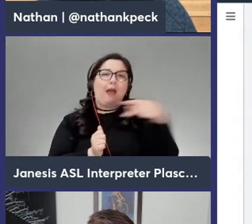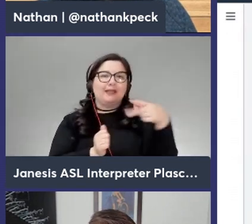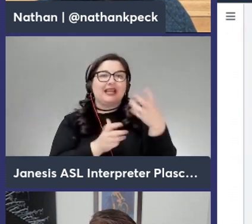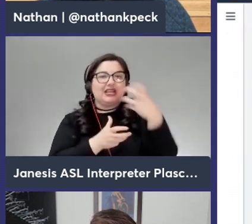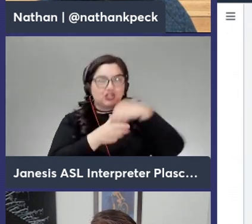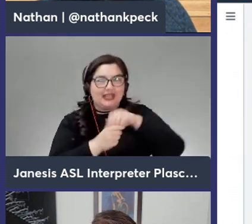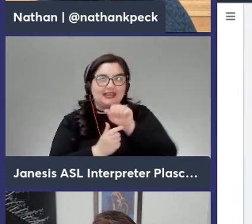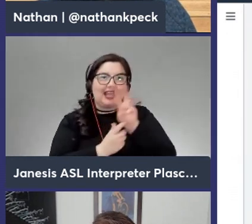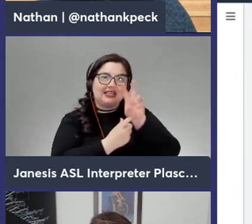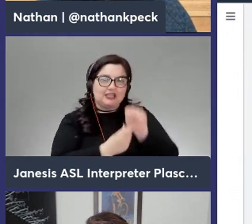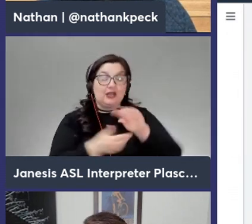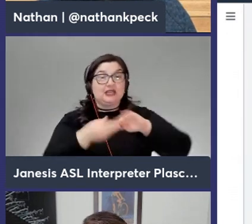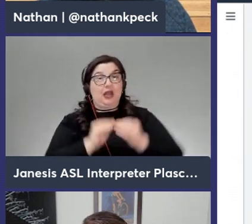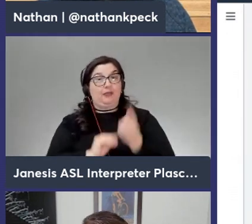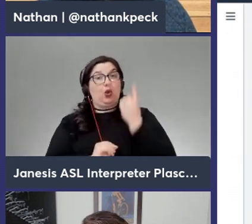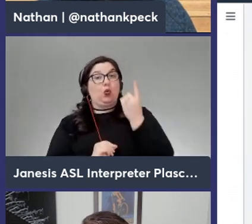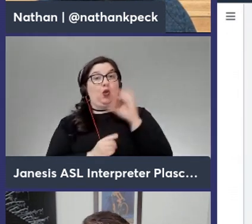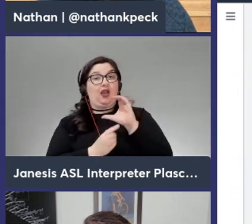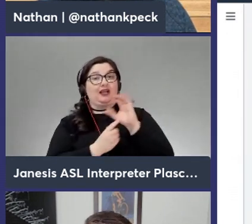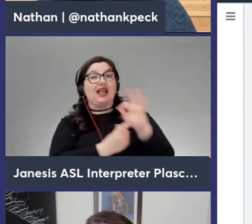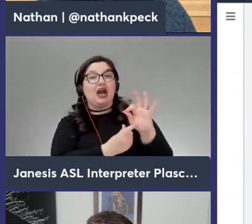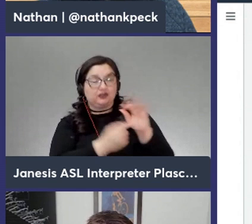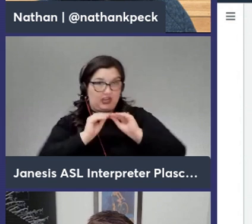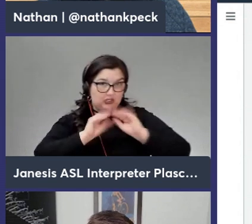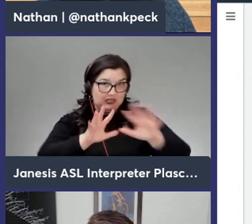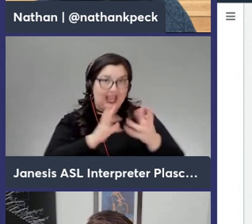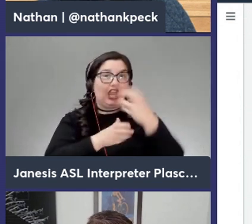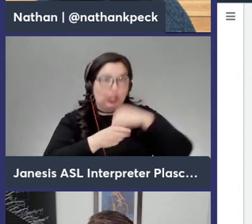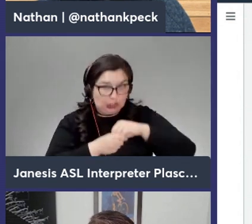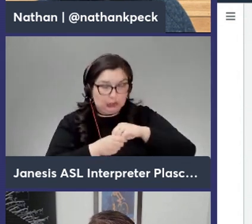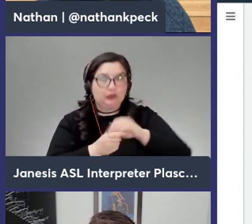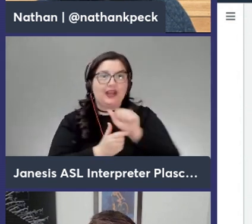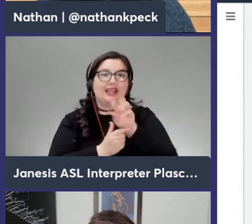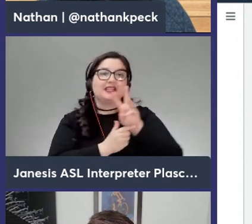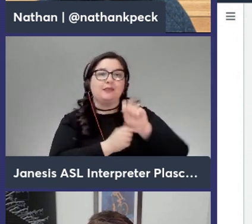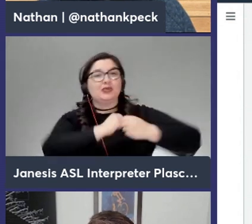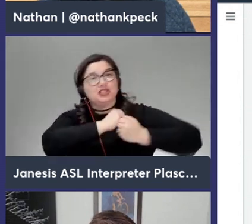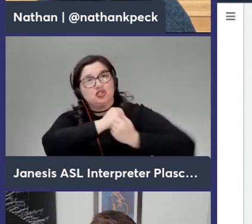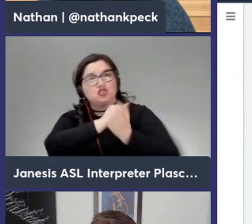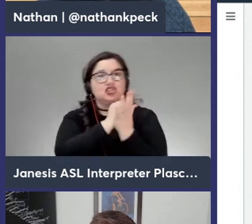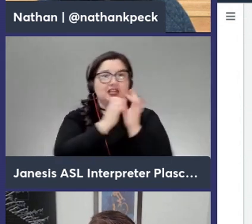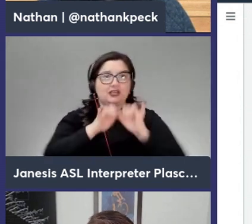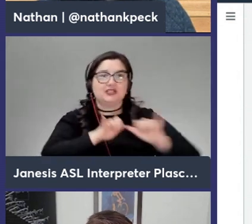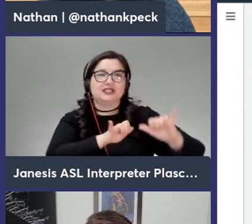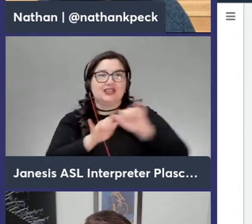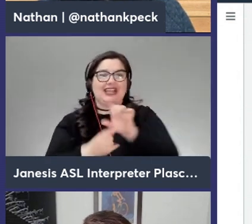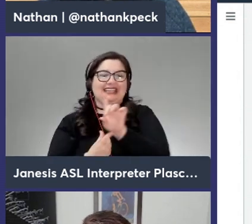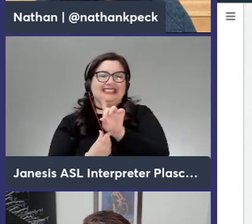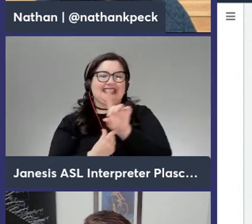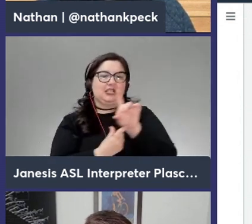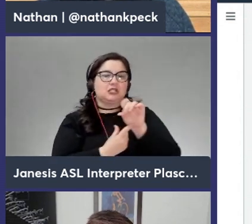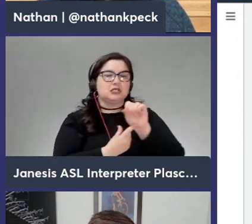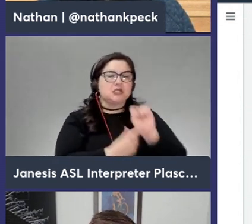Number one, every CloudFront distribution includes AWS Shield Standard, the DDoS mitigation service that we offer,